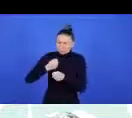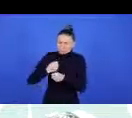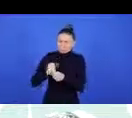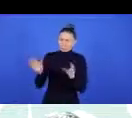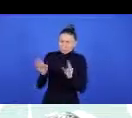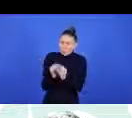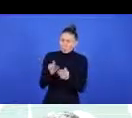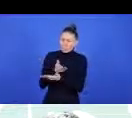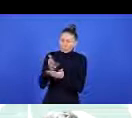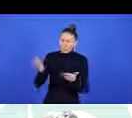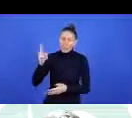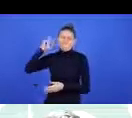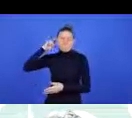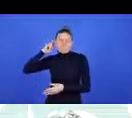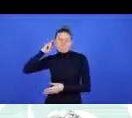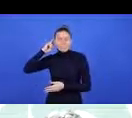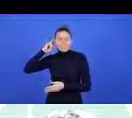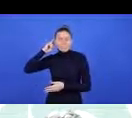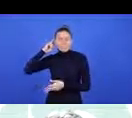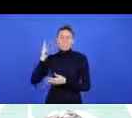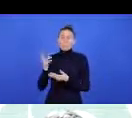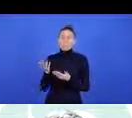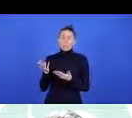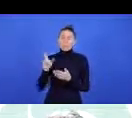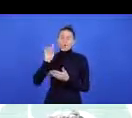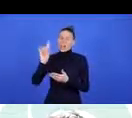adults following cochlear implantation since